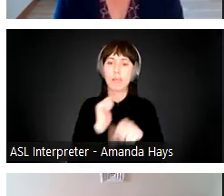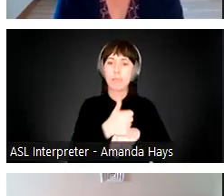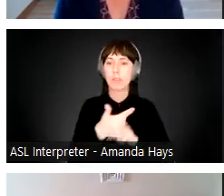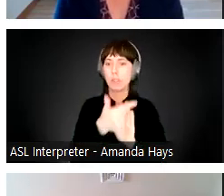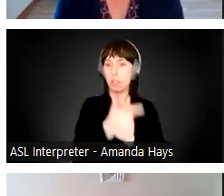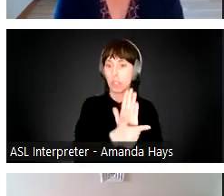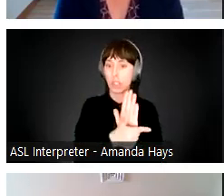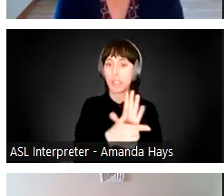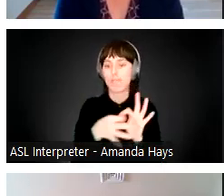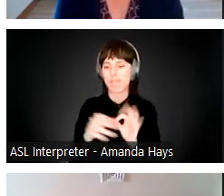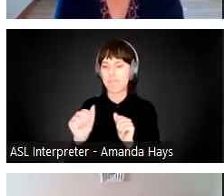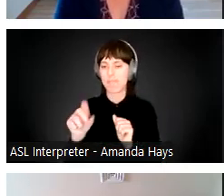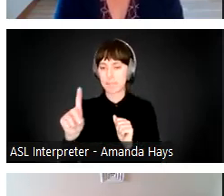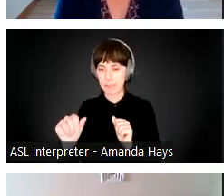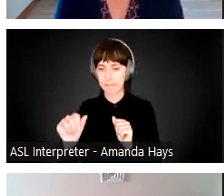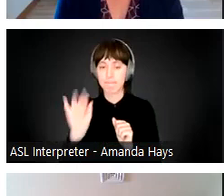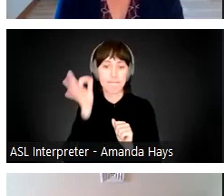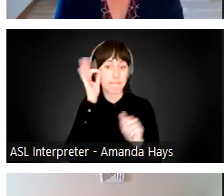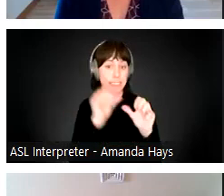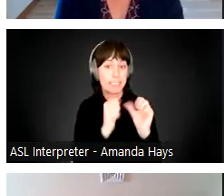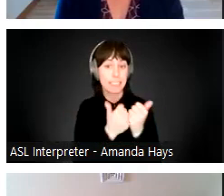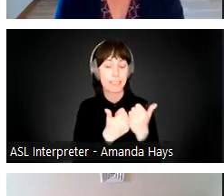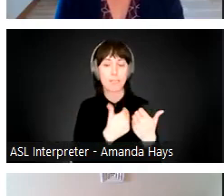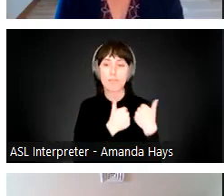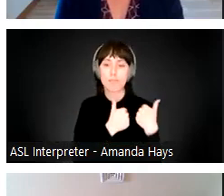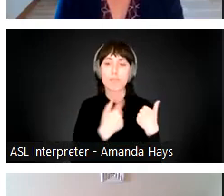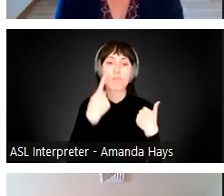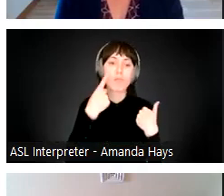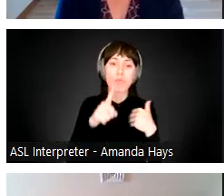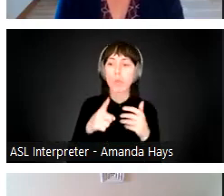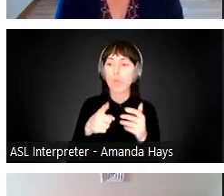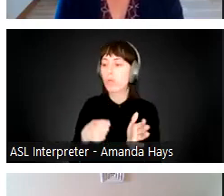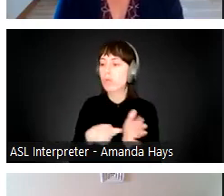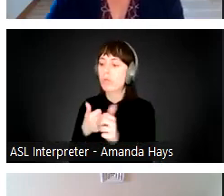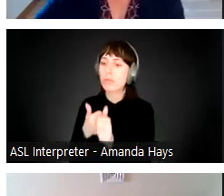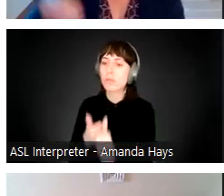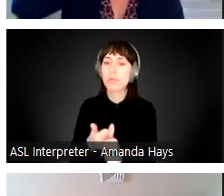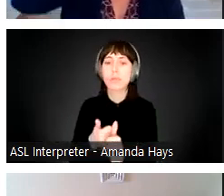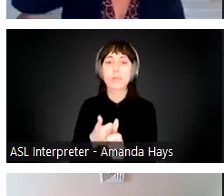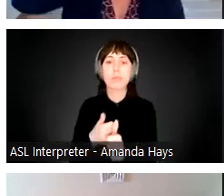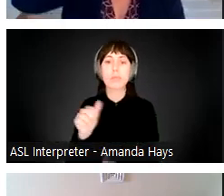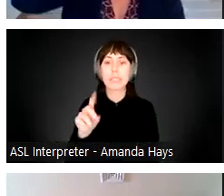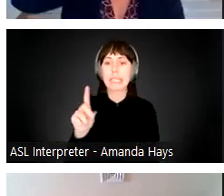agency in charge of enforcing the federal law around disability has issued